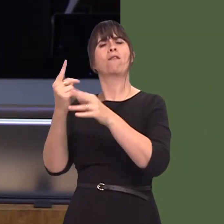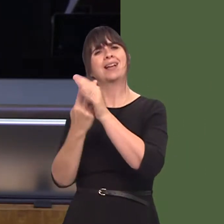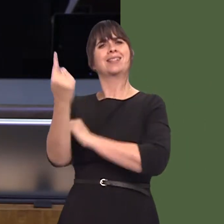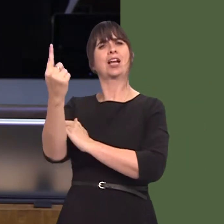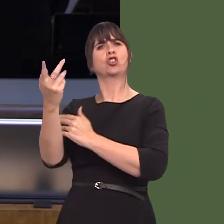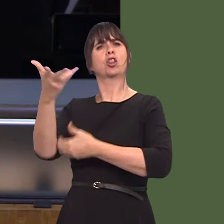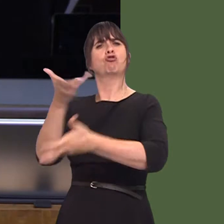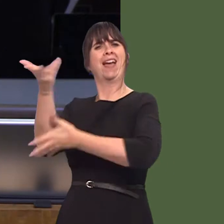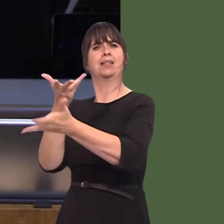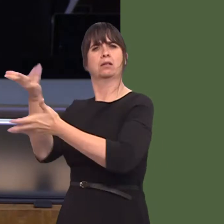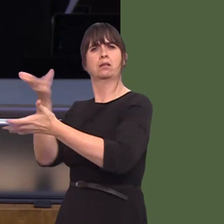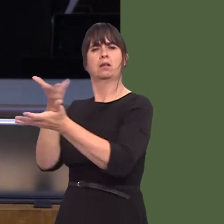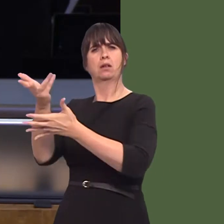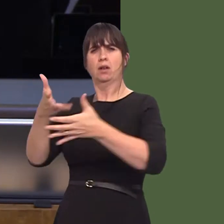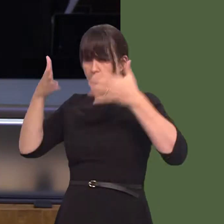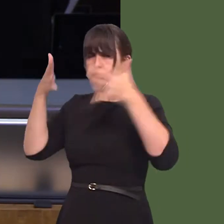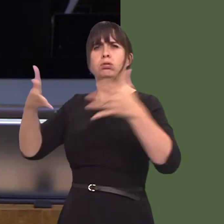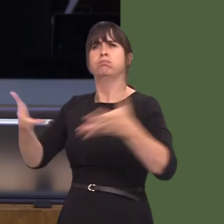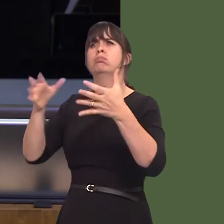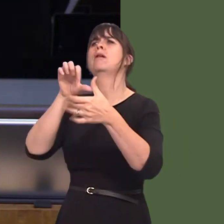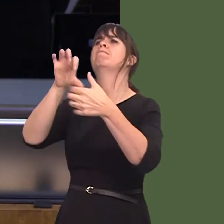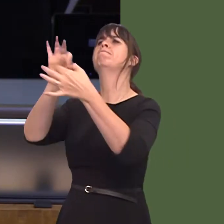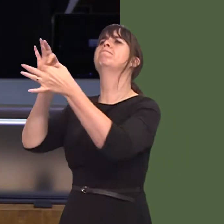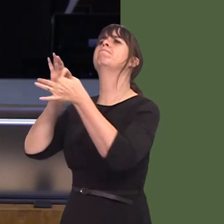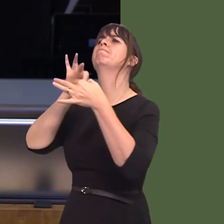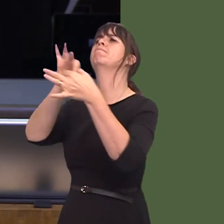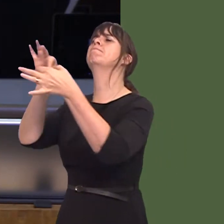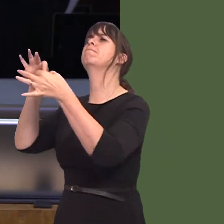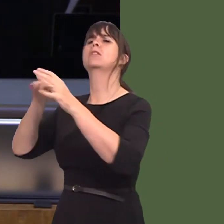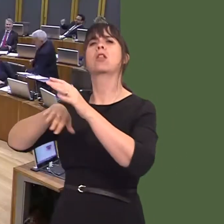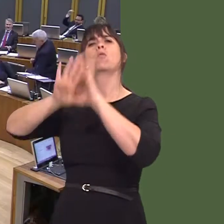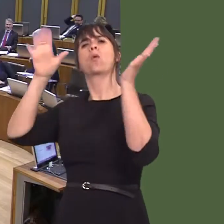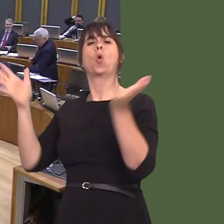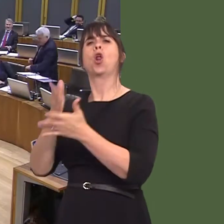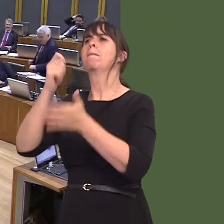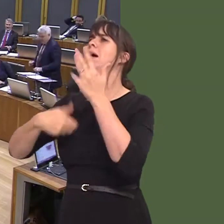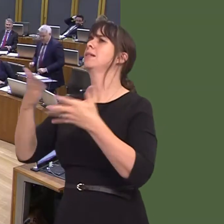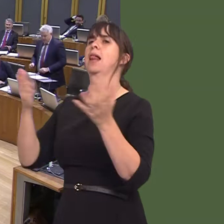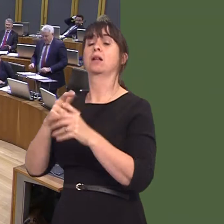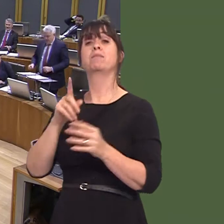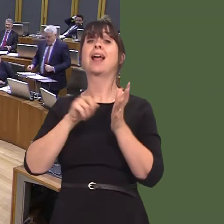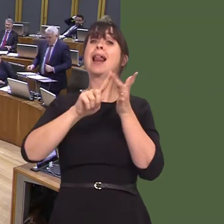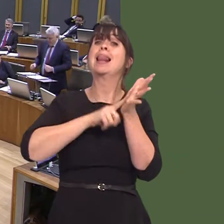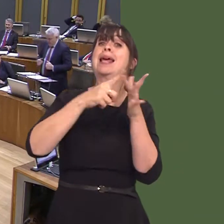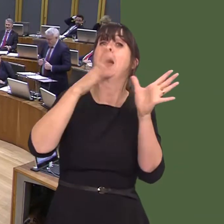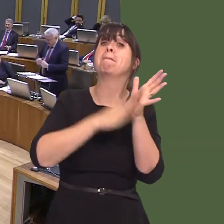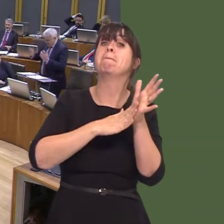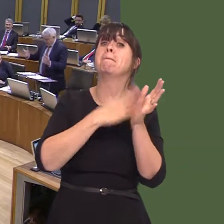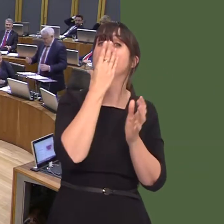and concentrating on getting on with the real business of making Brexit a success in the rest of the world. Carwyn Jones: Well let me tell you what Liam Fox said to me when we had a meeting of all